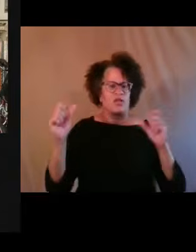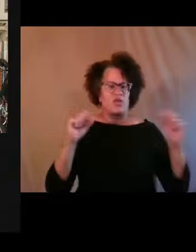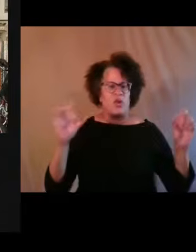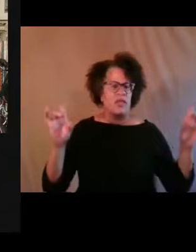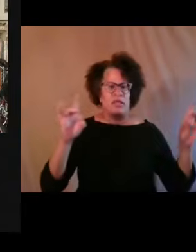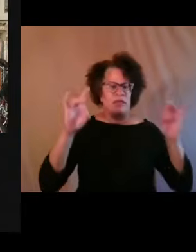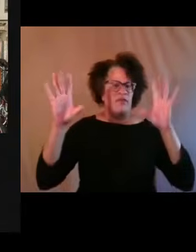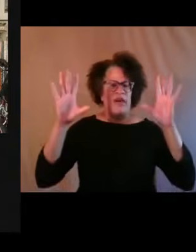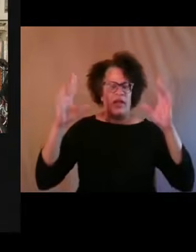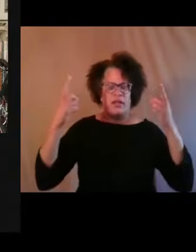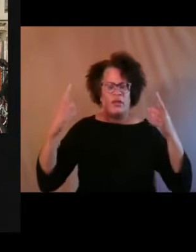always but really right now.